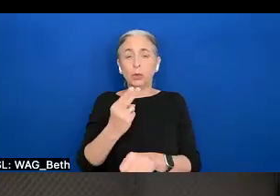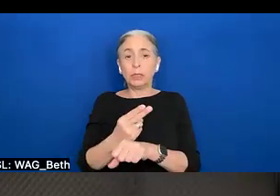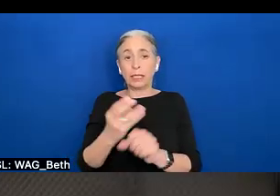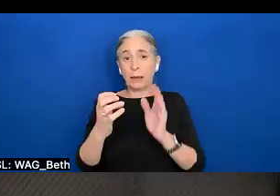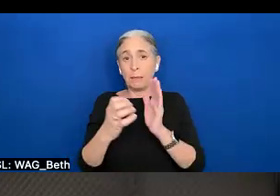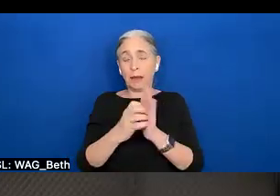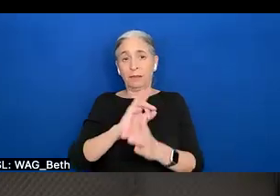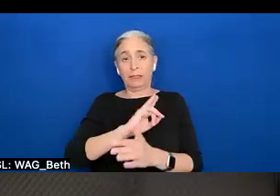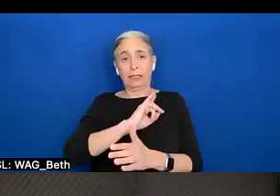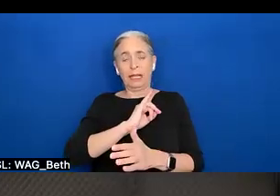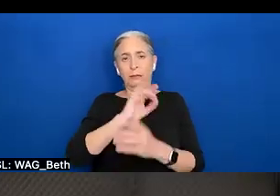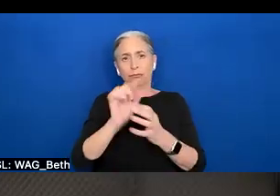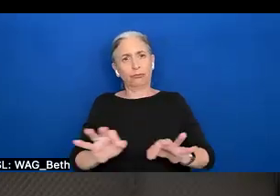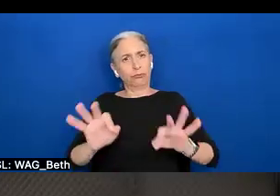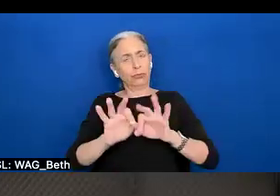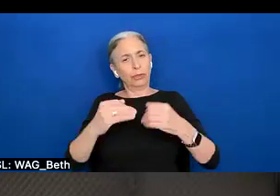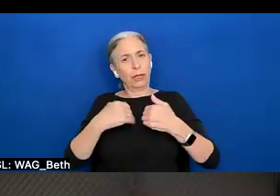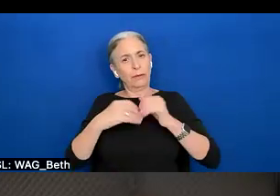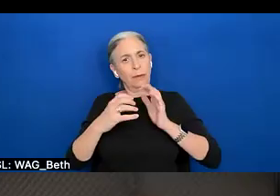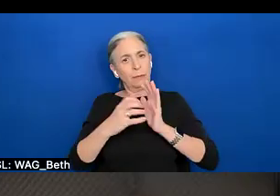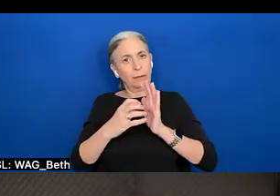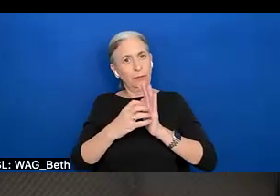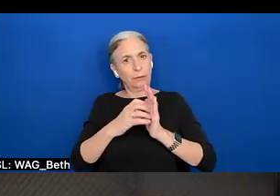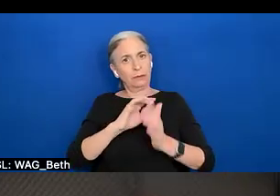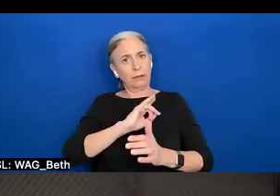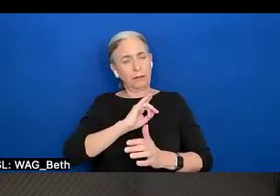It's essential to have a paragraph style attached to